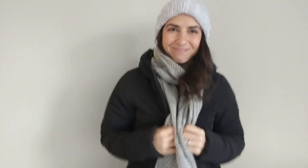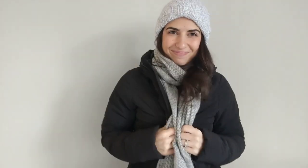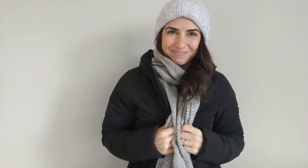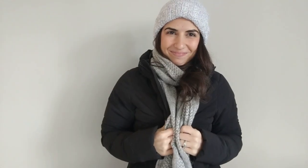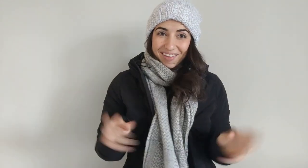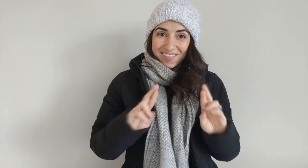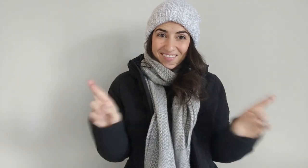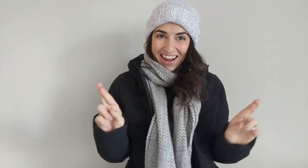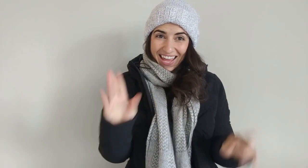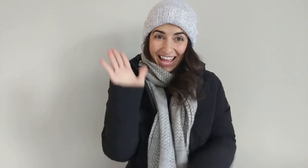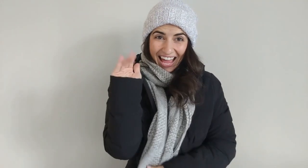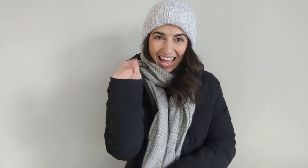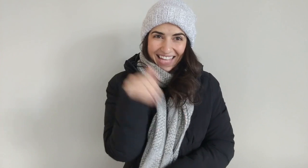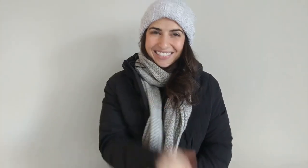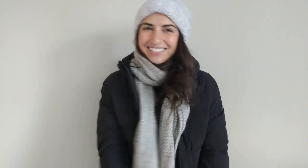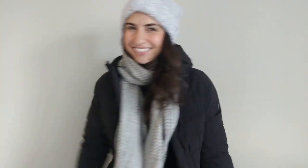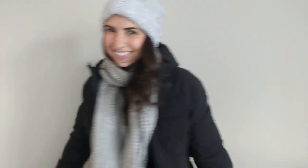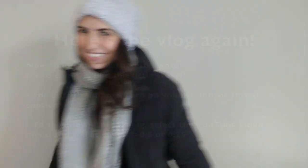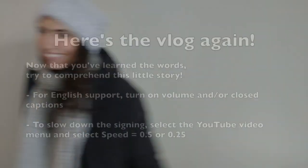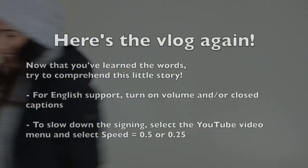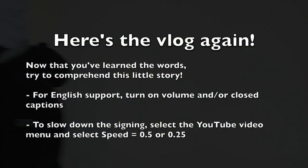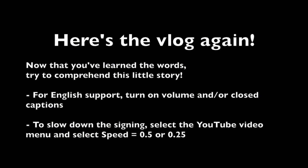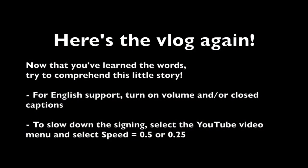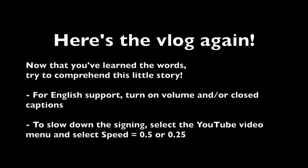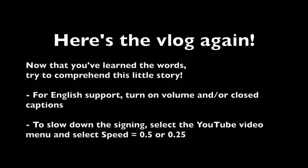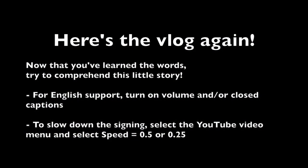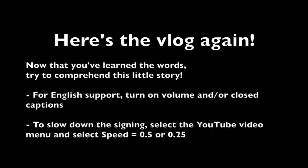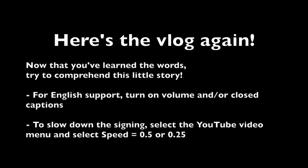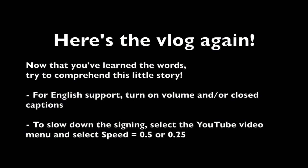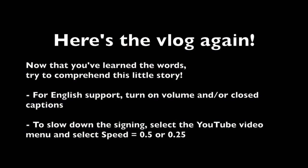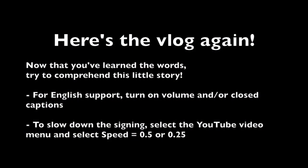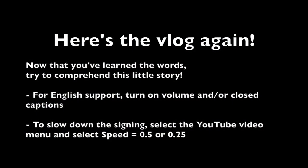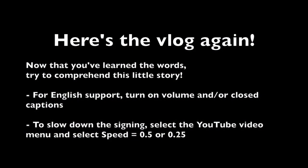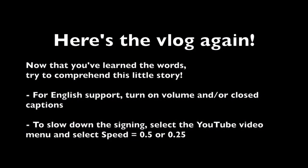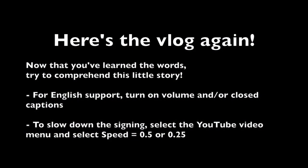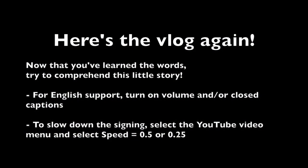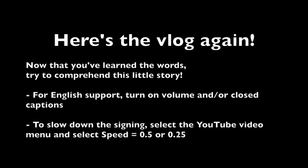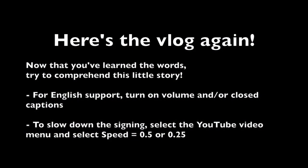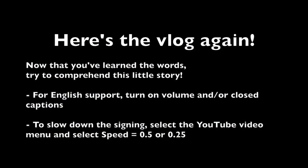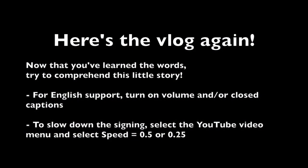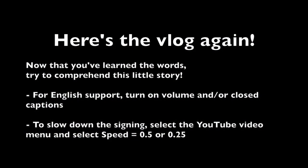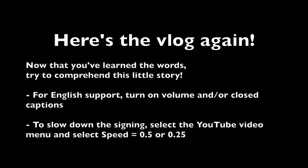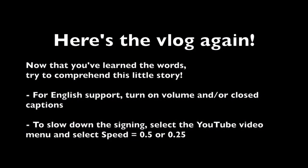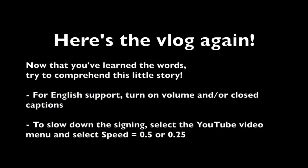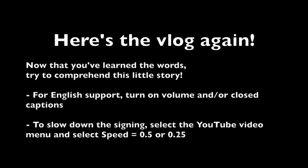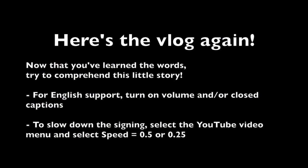Now, I'm ready! Bye-bye! Now, watch the vlog again to see how much you understand.